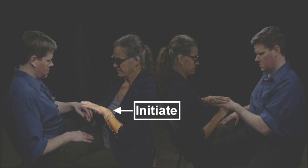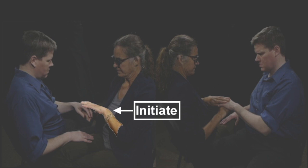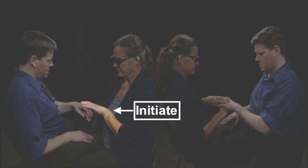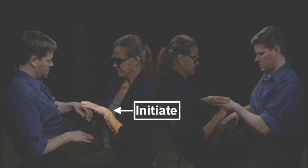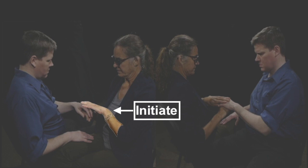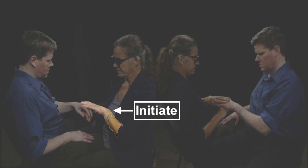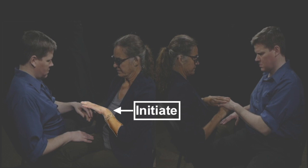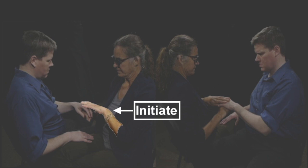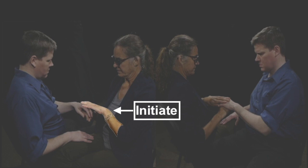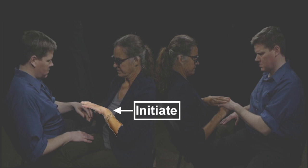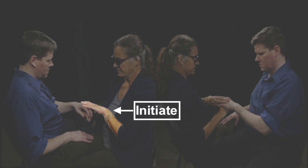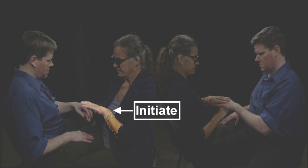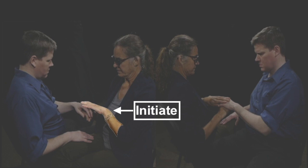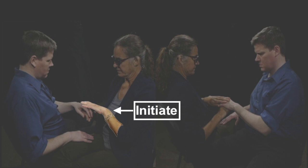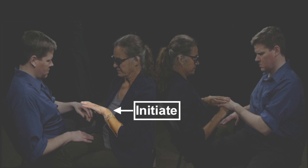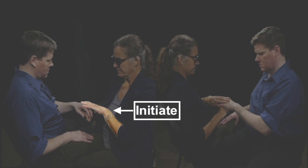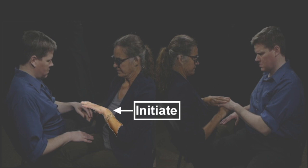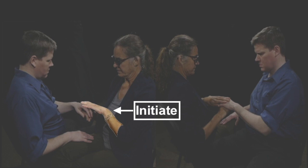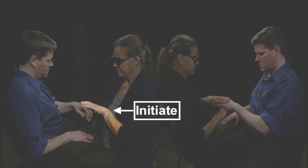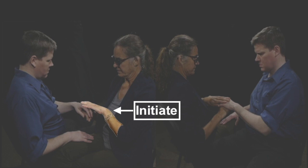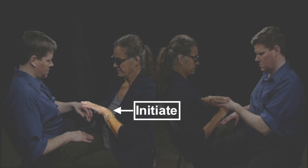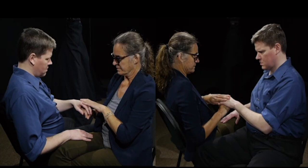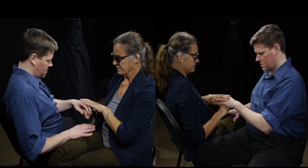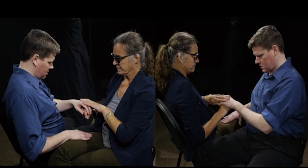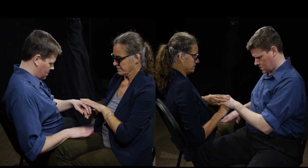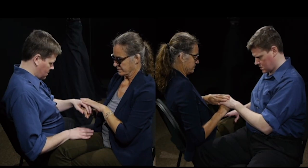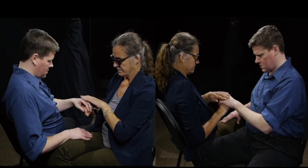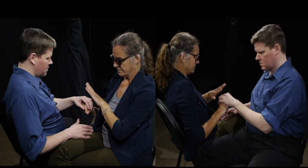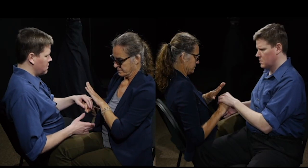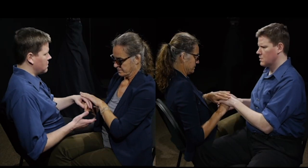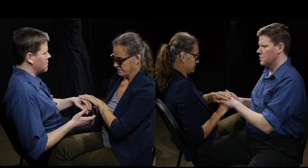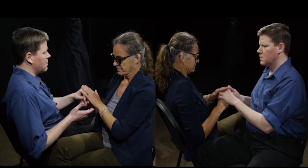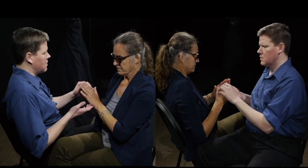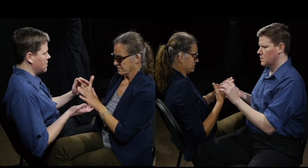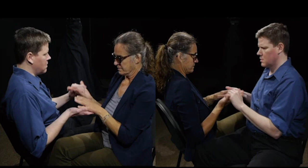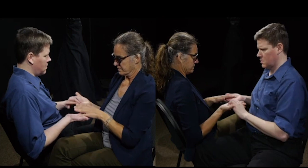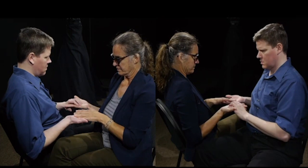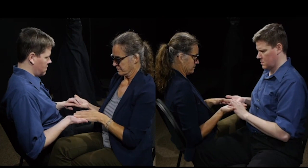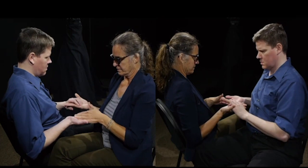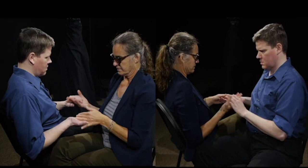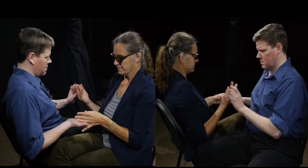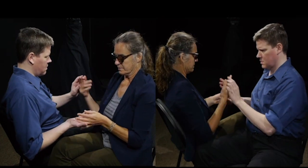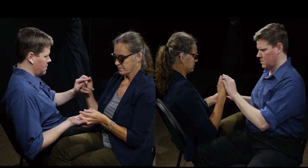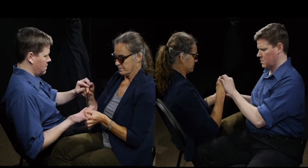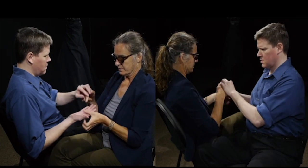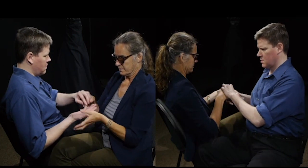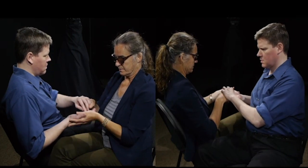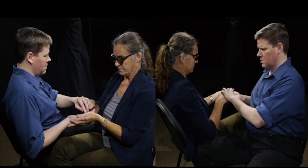I can ask you to produce a specific object with your dominant hand. So that tapping sign, that is one type of initiate.